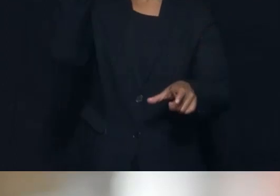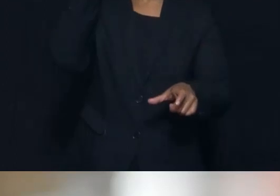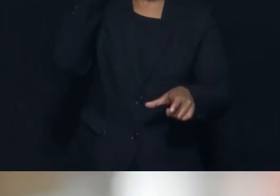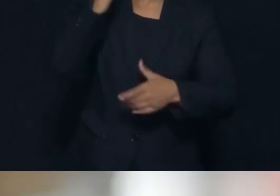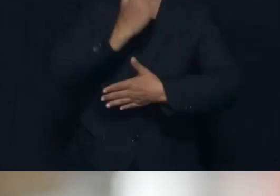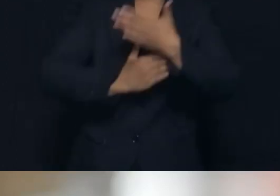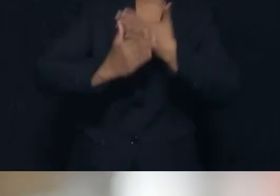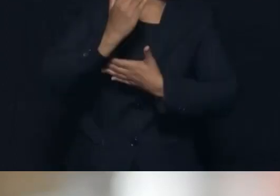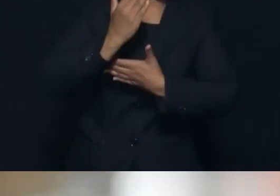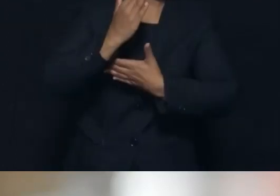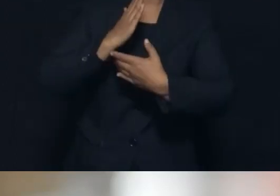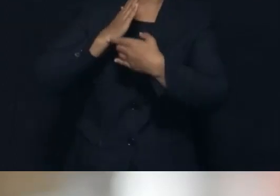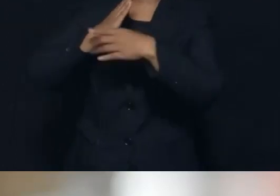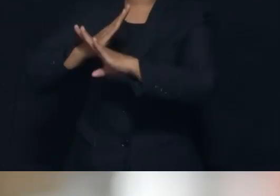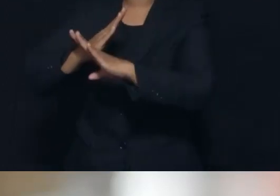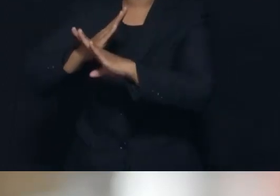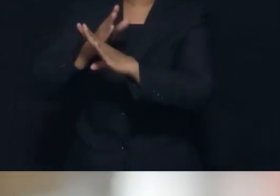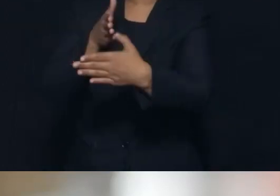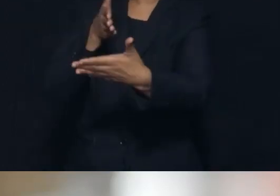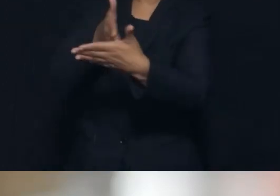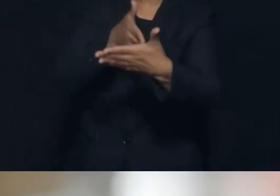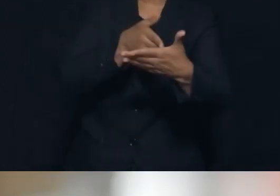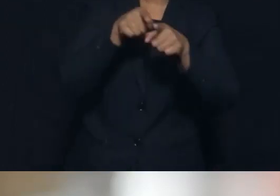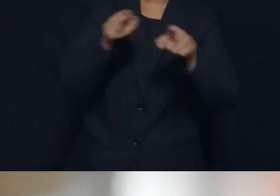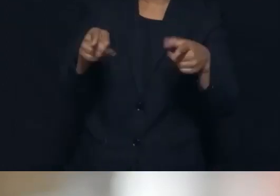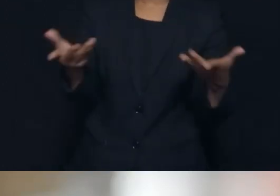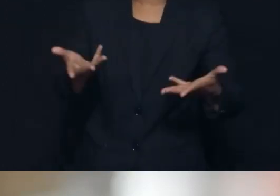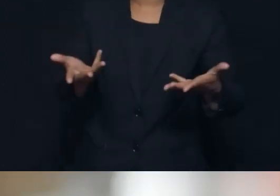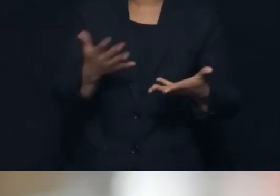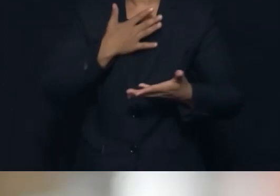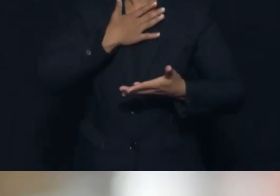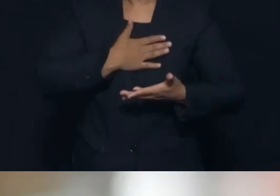Nevertheless in view of the EU elections the commission is working with the member states